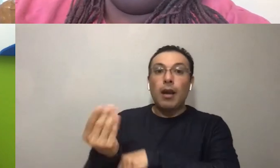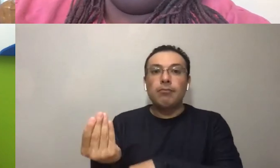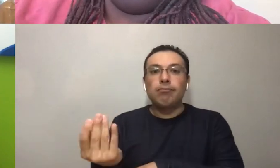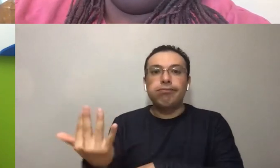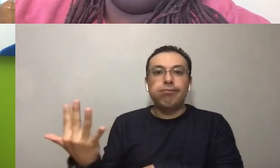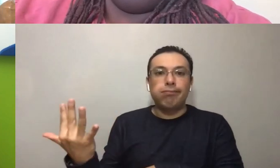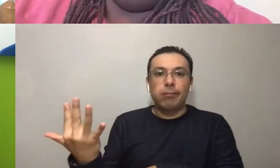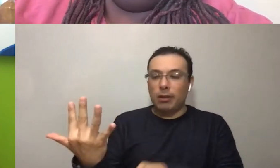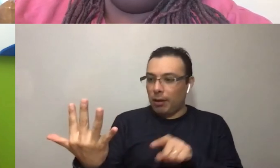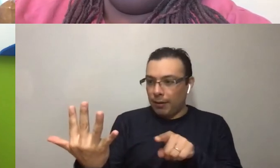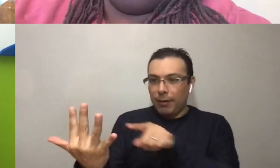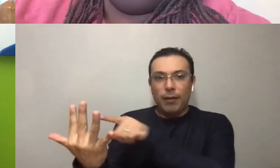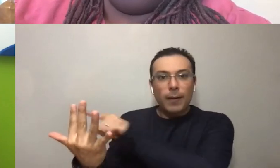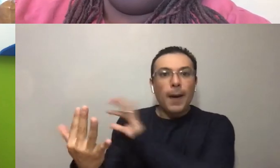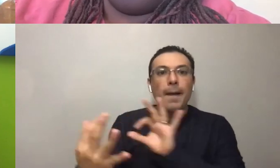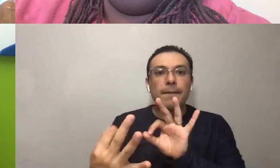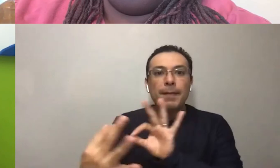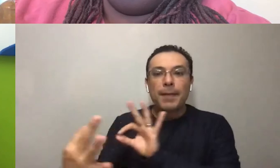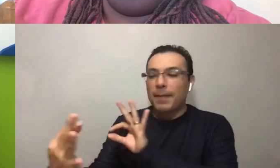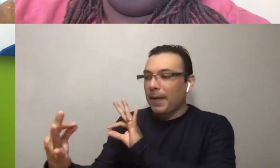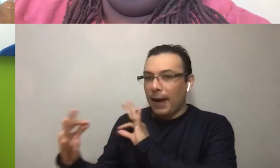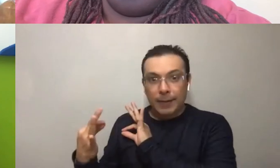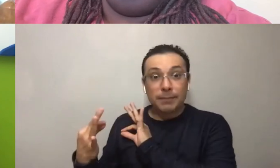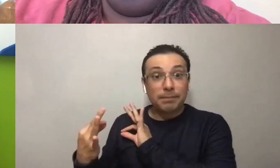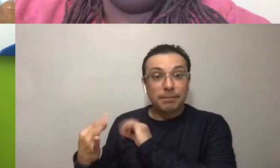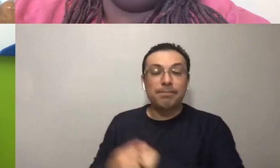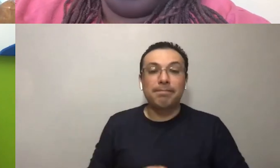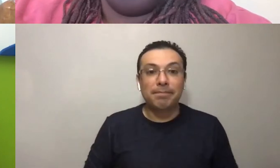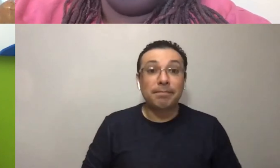and that also have relationships with disabled community members, as well.